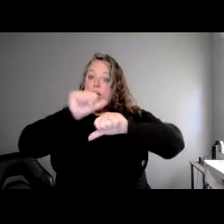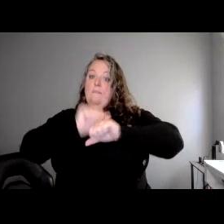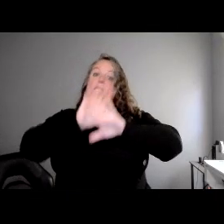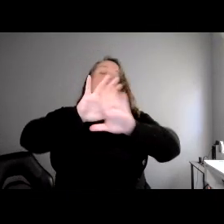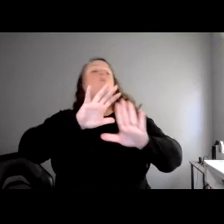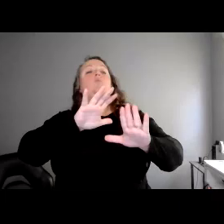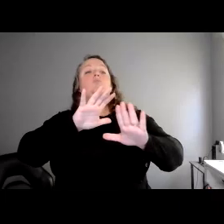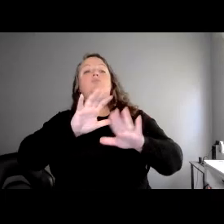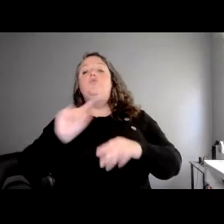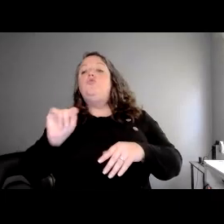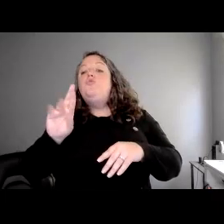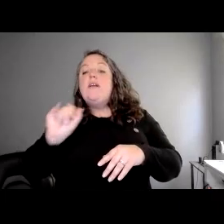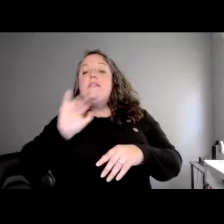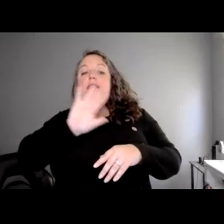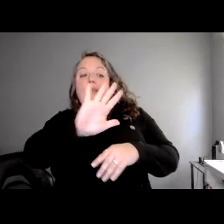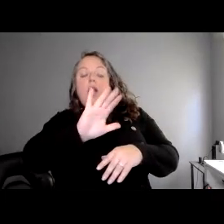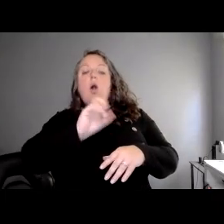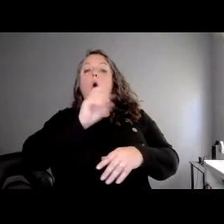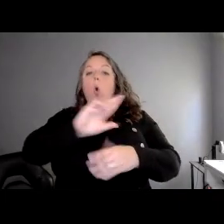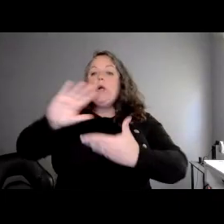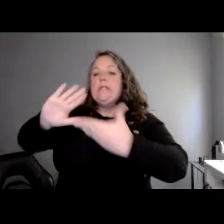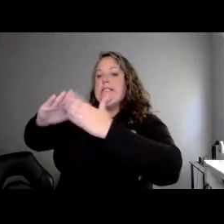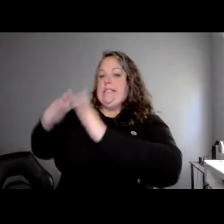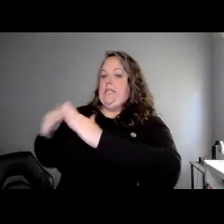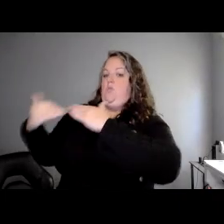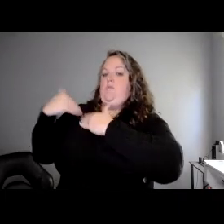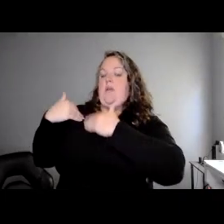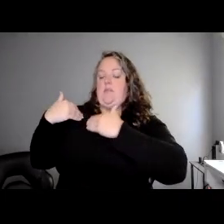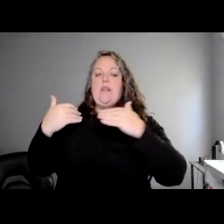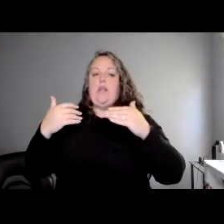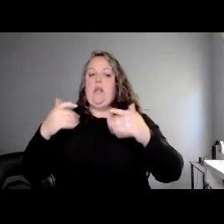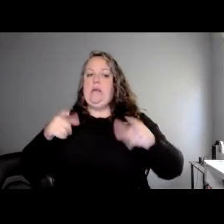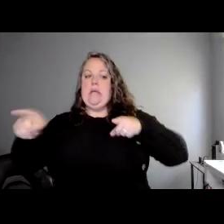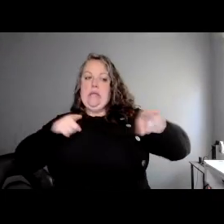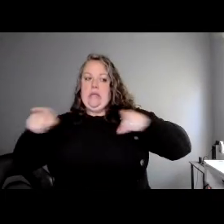if that's something with the city of Burlington. I know they usually take care of the sidewalks,